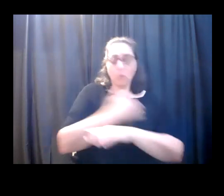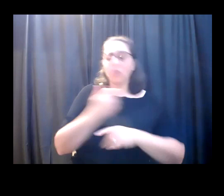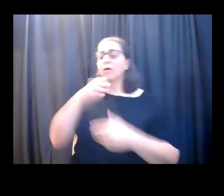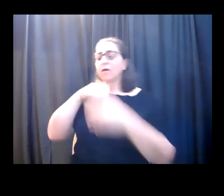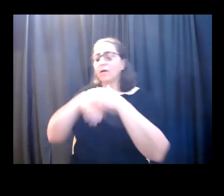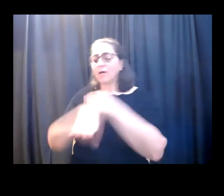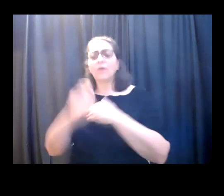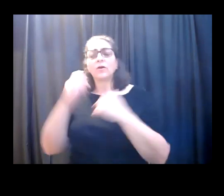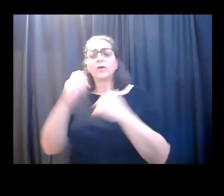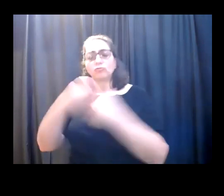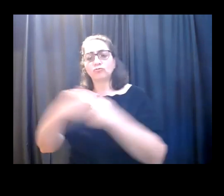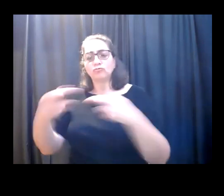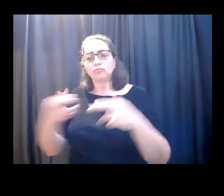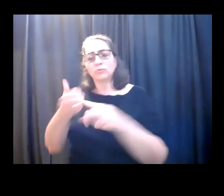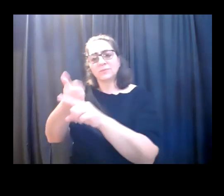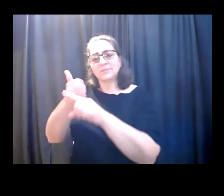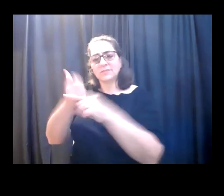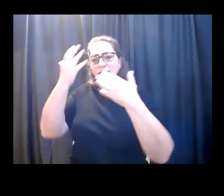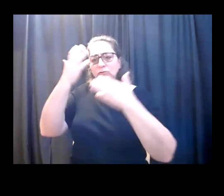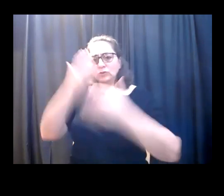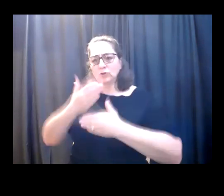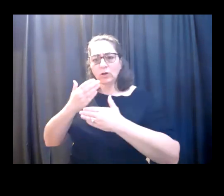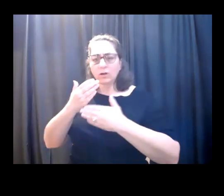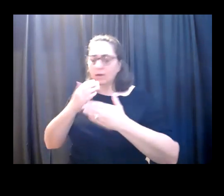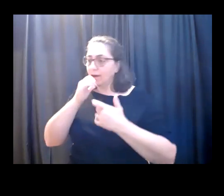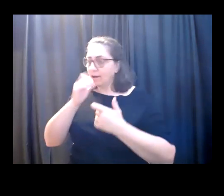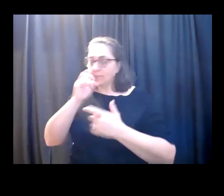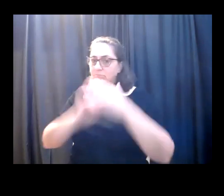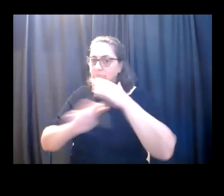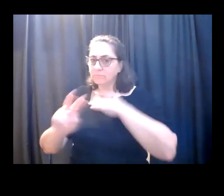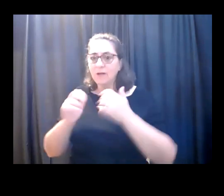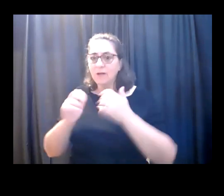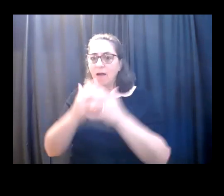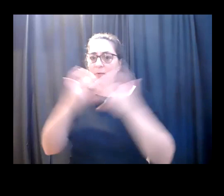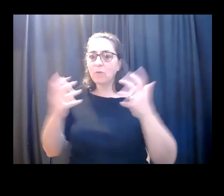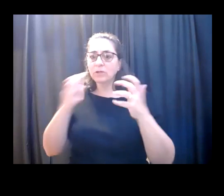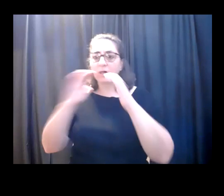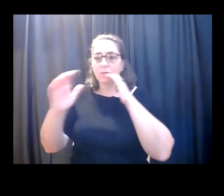ready for me, had written notes typed on the shied that, told me everything they needed me to do,